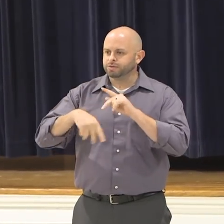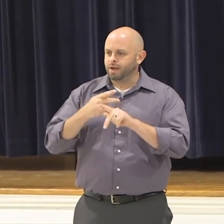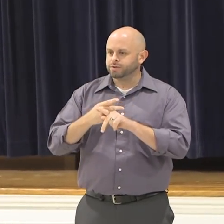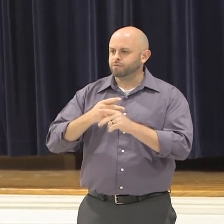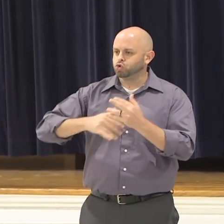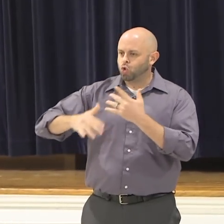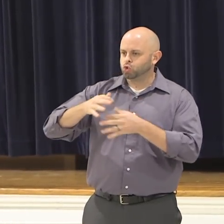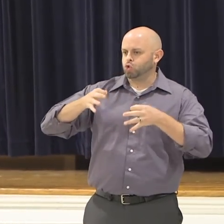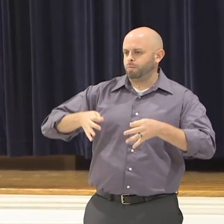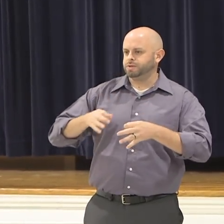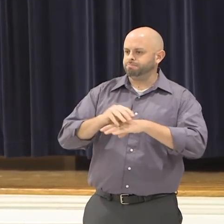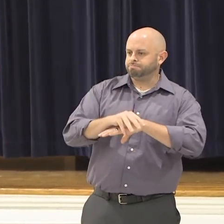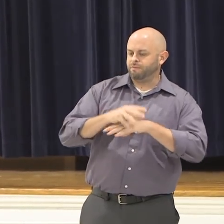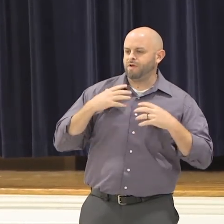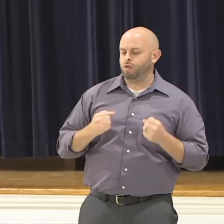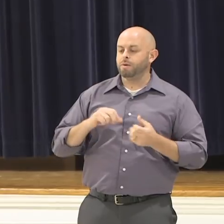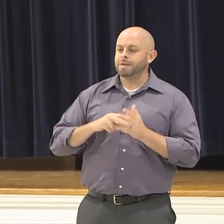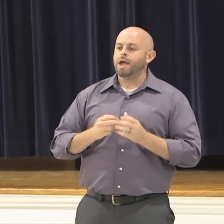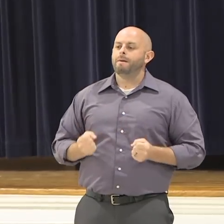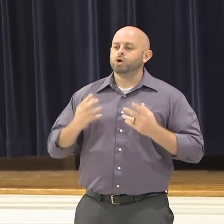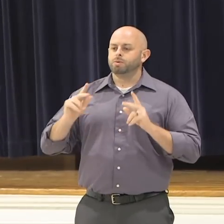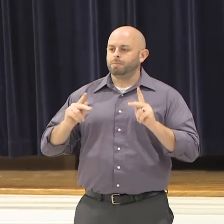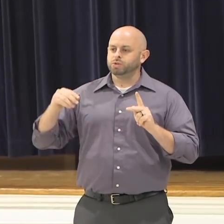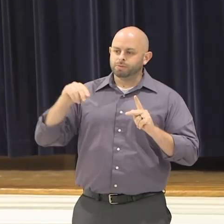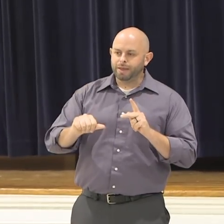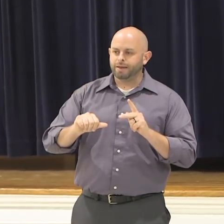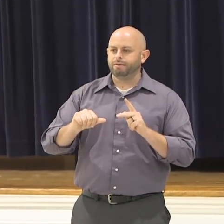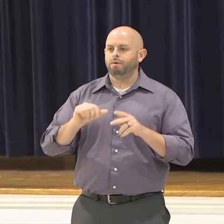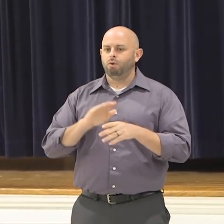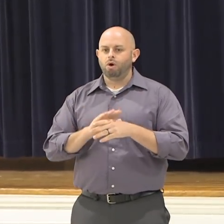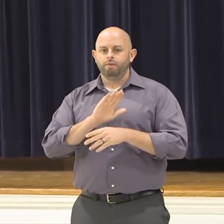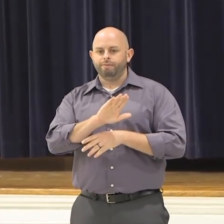determinants health meaning how much do folks spend on on their of their income